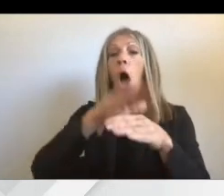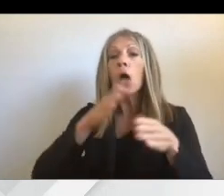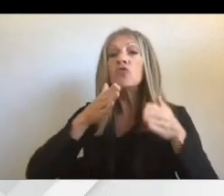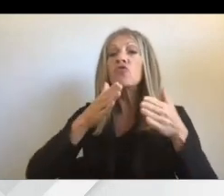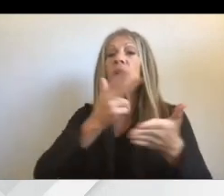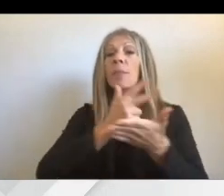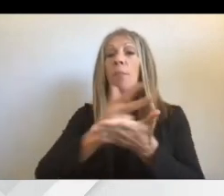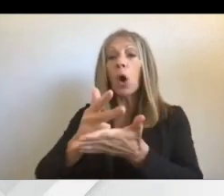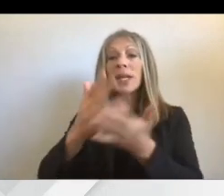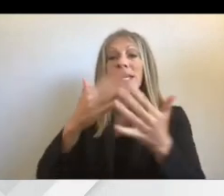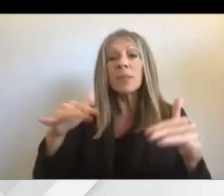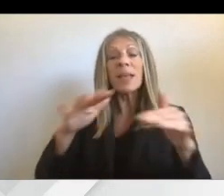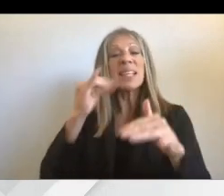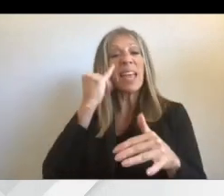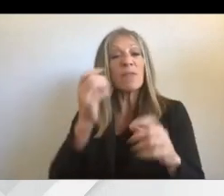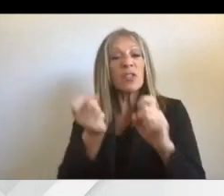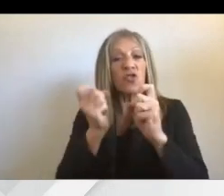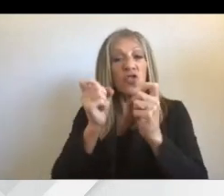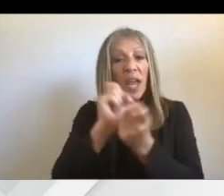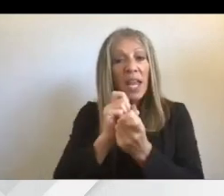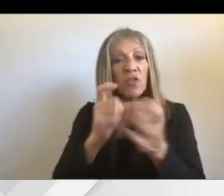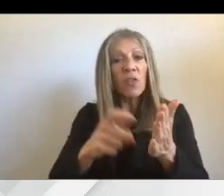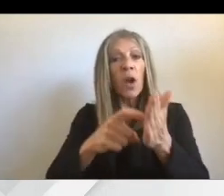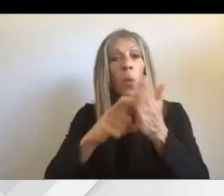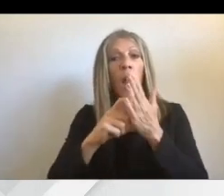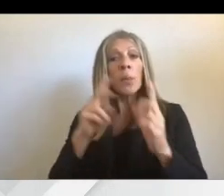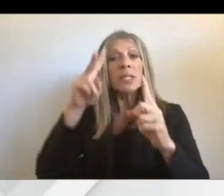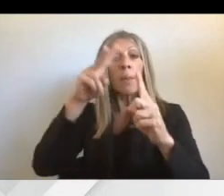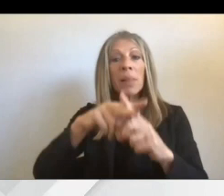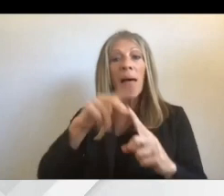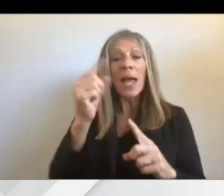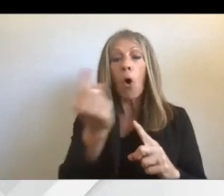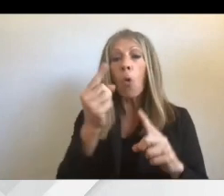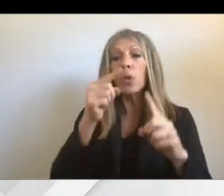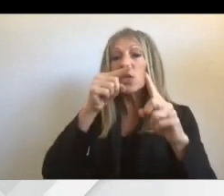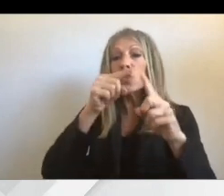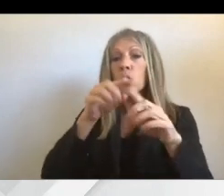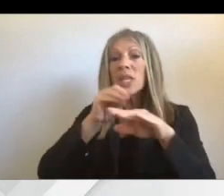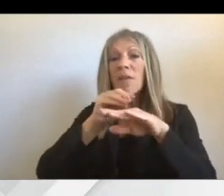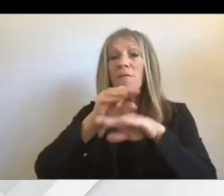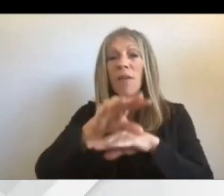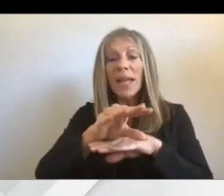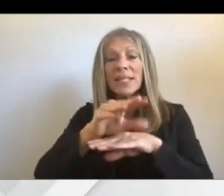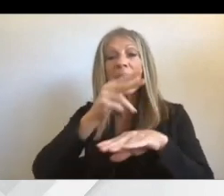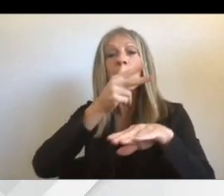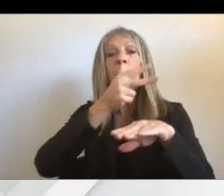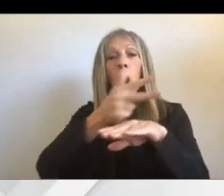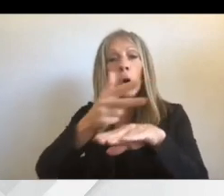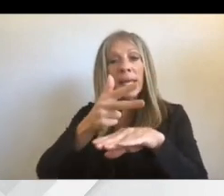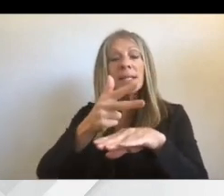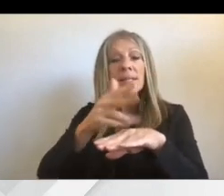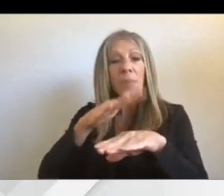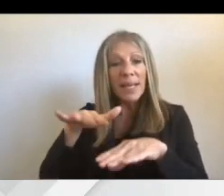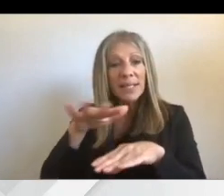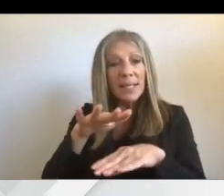the requirements apply only to the affected parking spaces, until the minimum number of